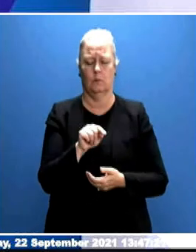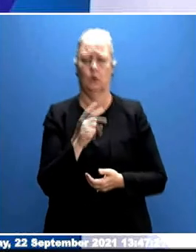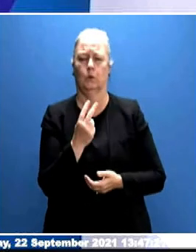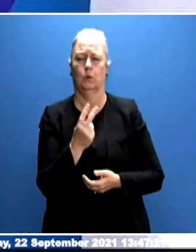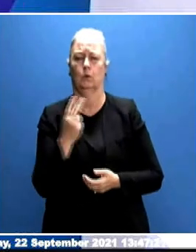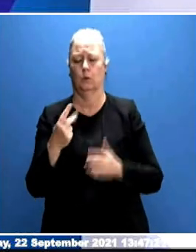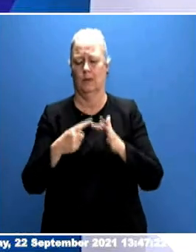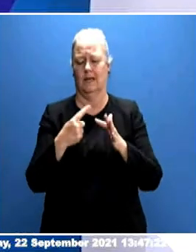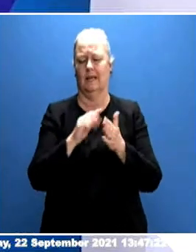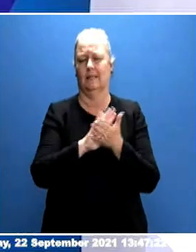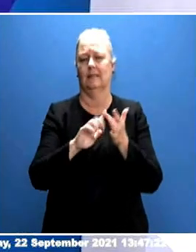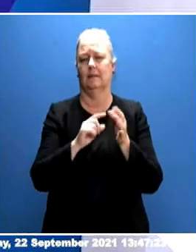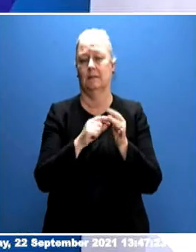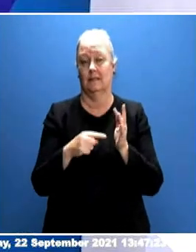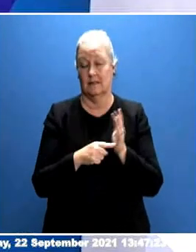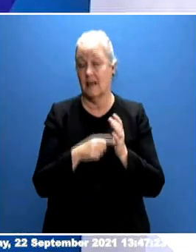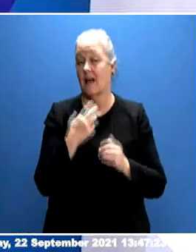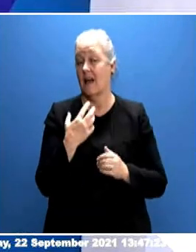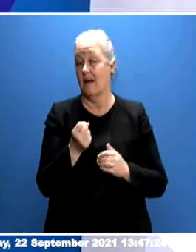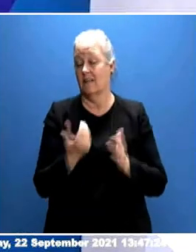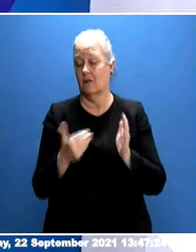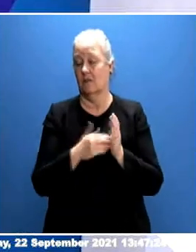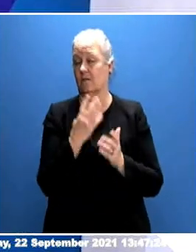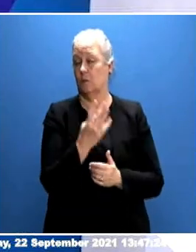There are also 42 additional documents to this statement.